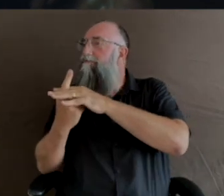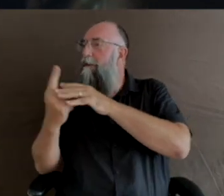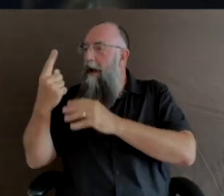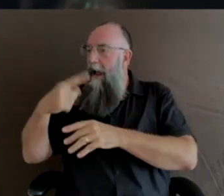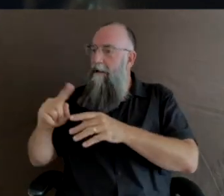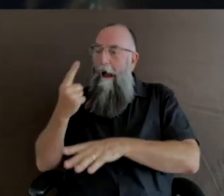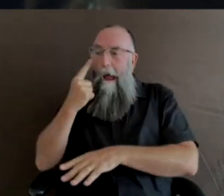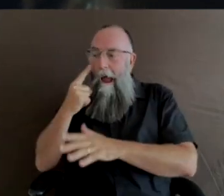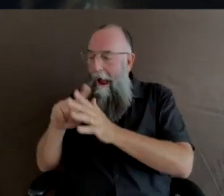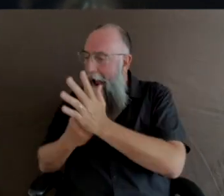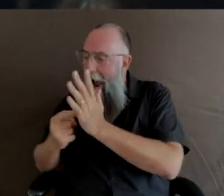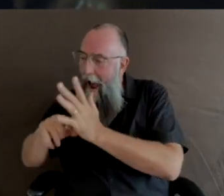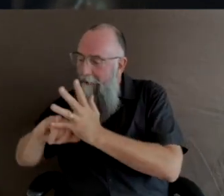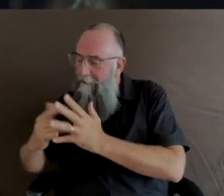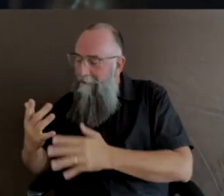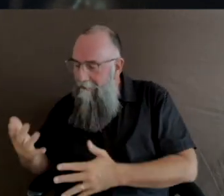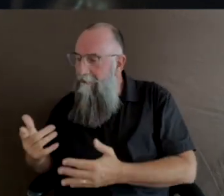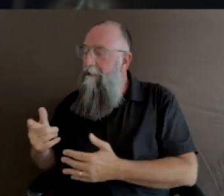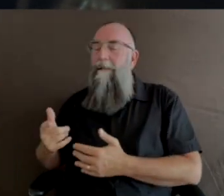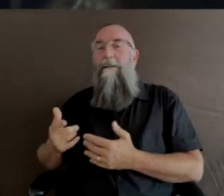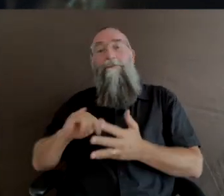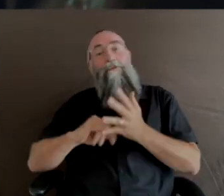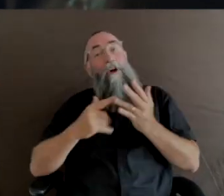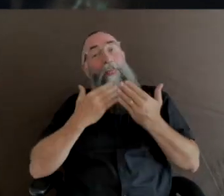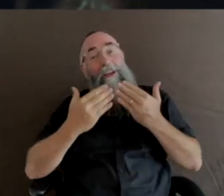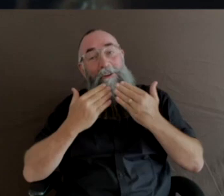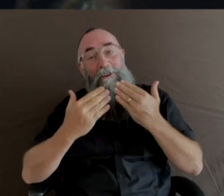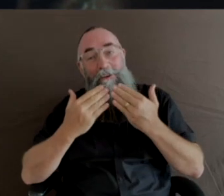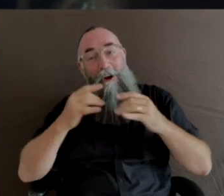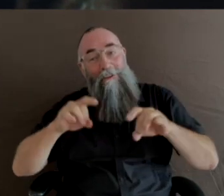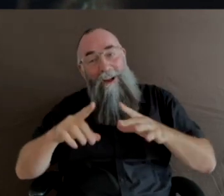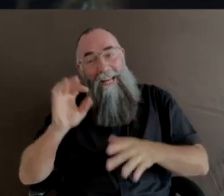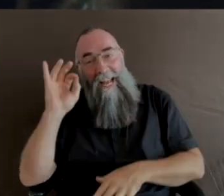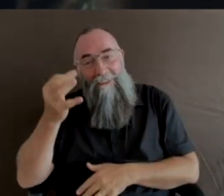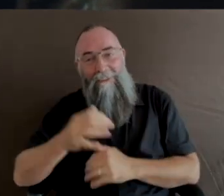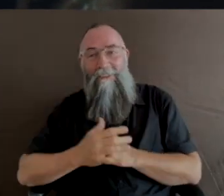And thank you to the Australia Council and thank you so much to the peers who nominated me as well.